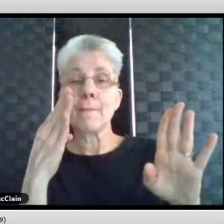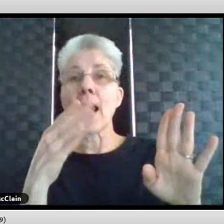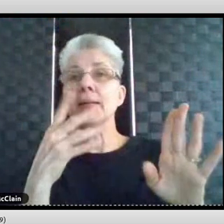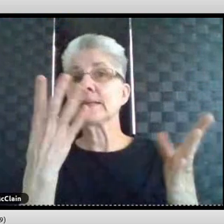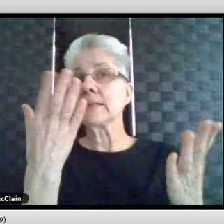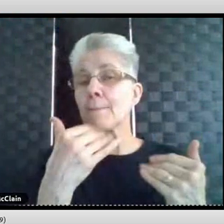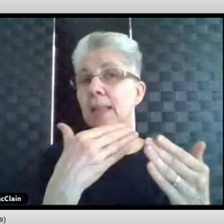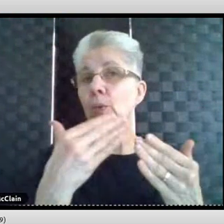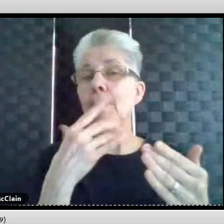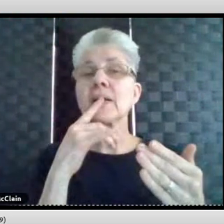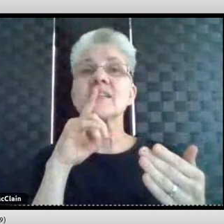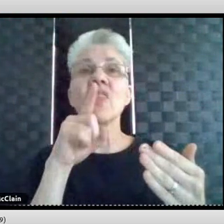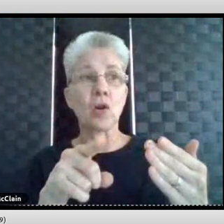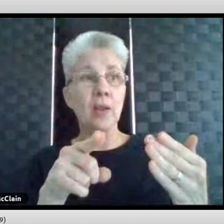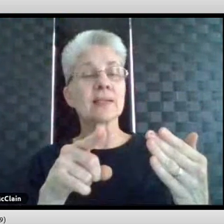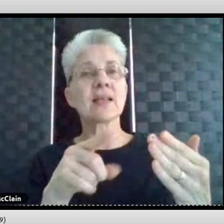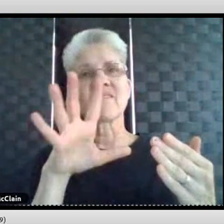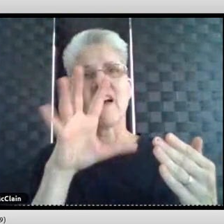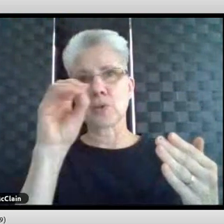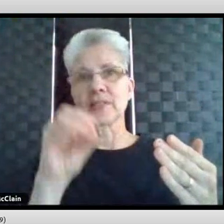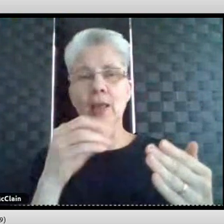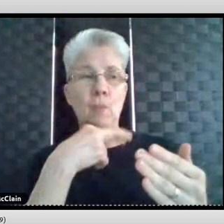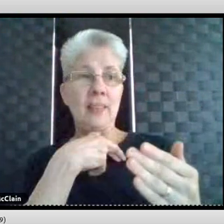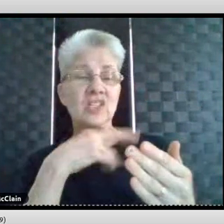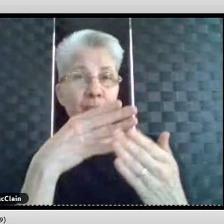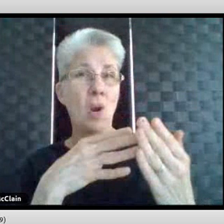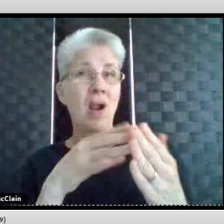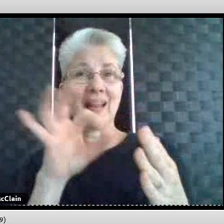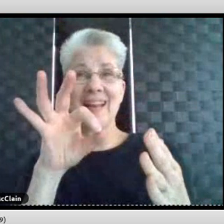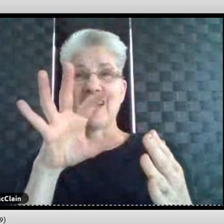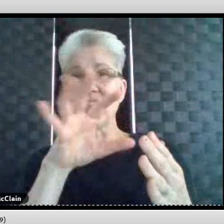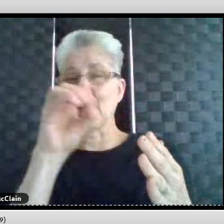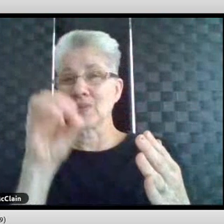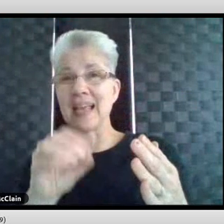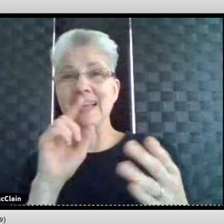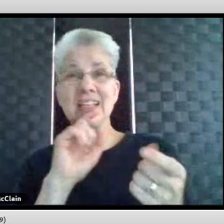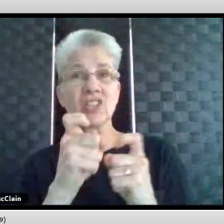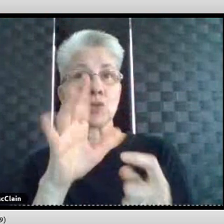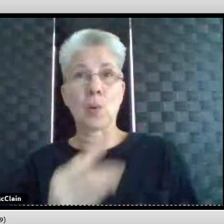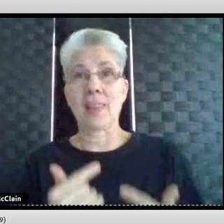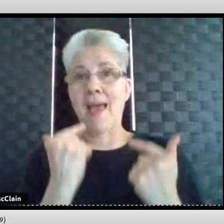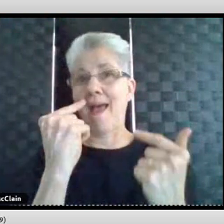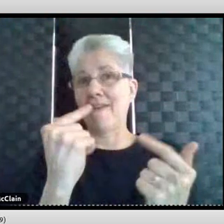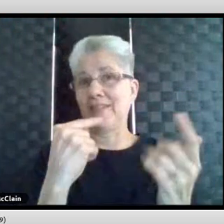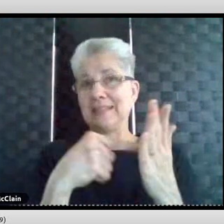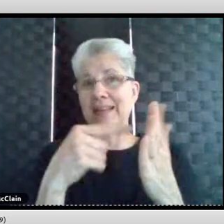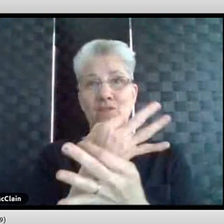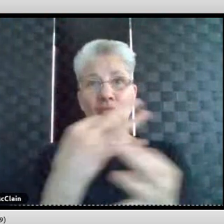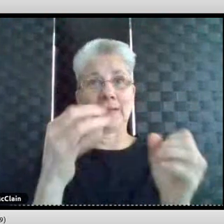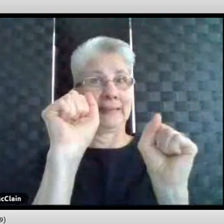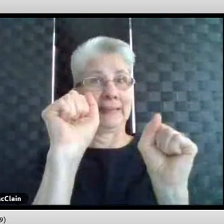because there's a 5% religious aspect and then 95% of it can change your life, because it's gonna help you pay off your bills